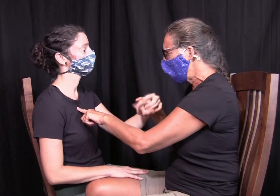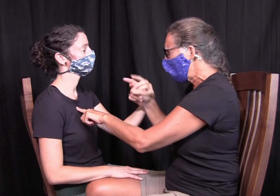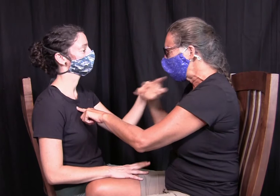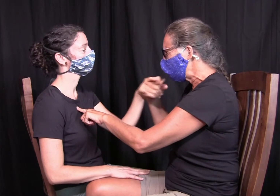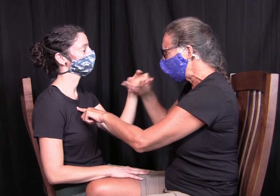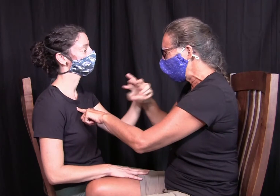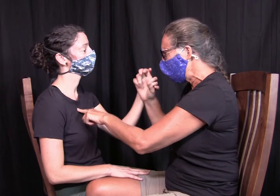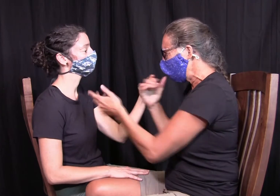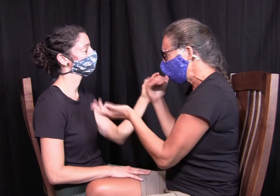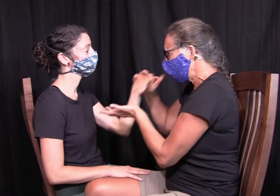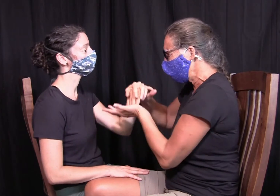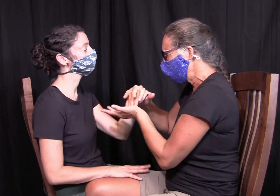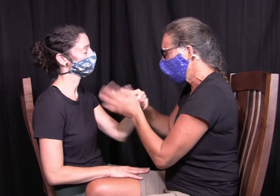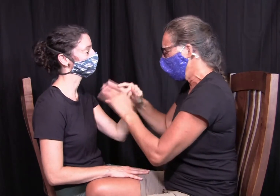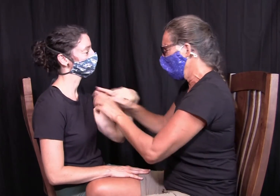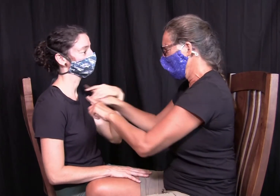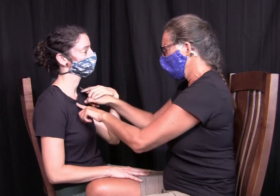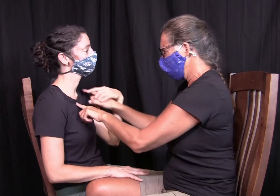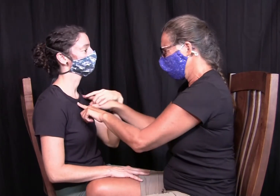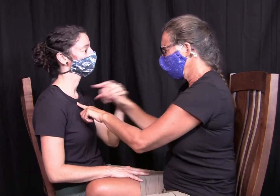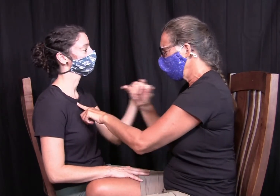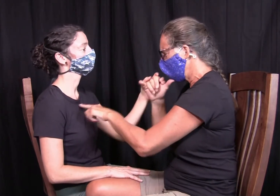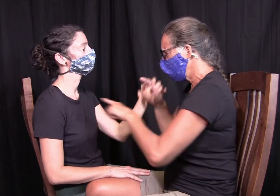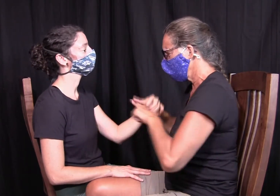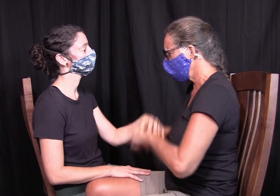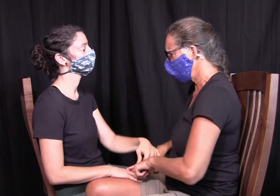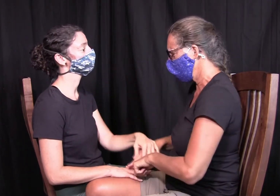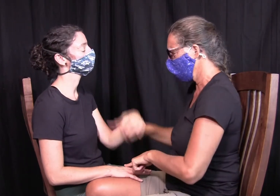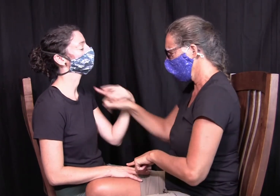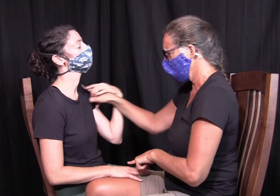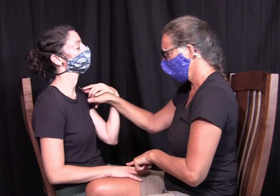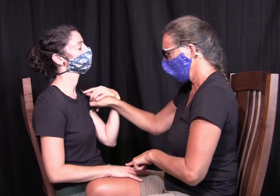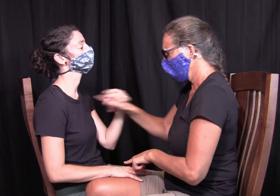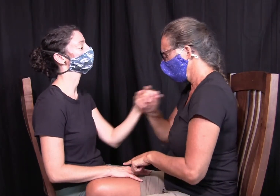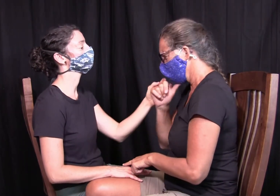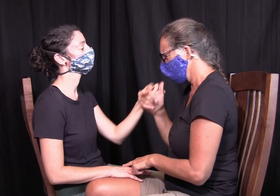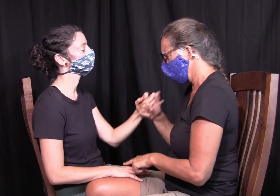body language, physical postures, and signed responses.